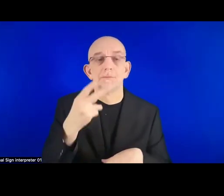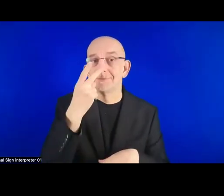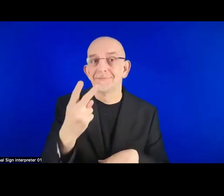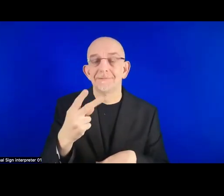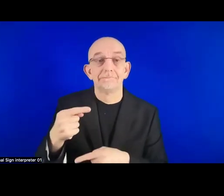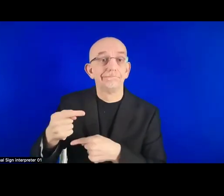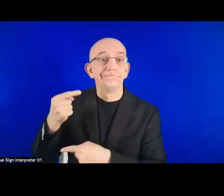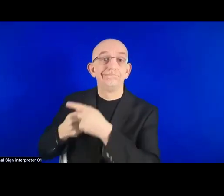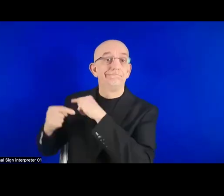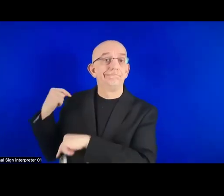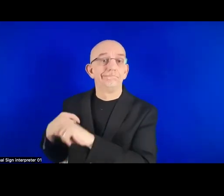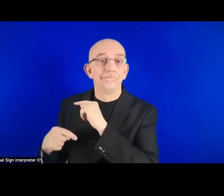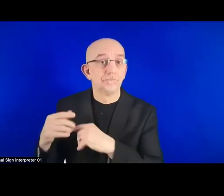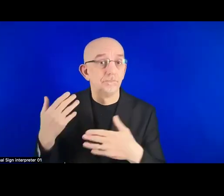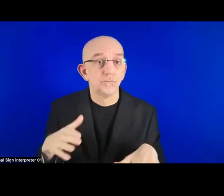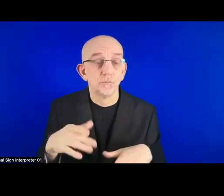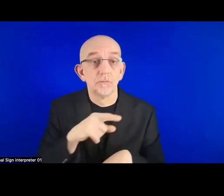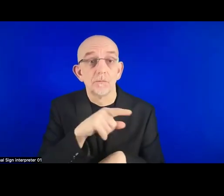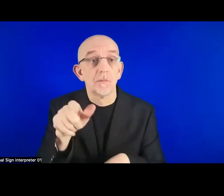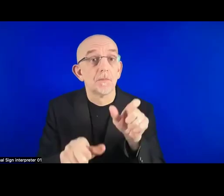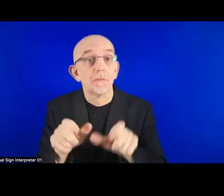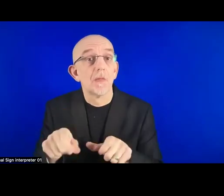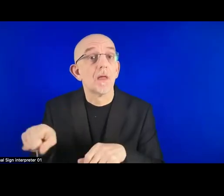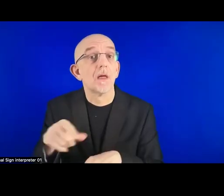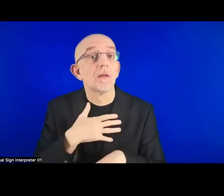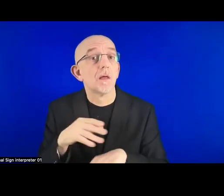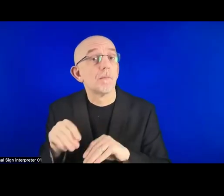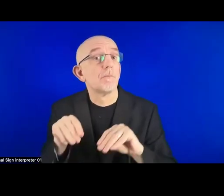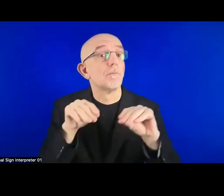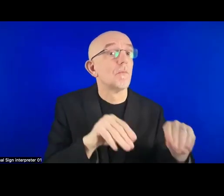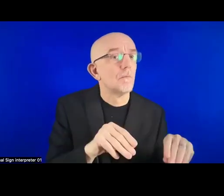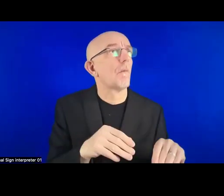Disability Inclusive perspective. Huge kind of global challenges related to climate